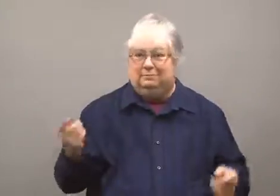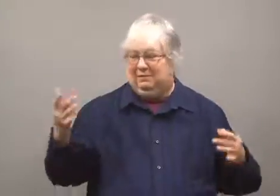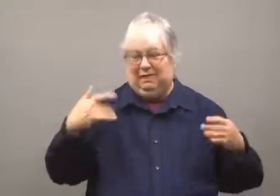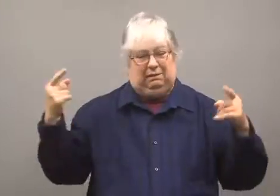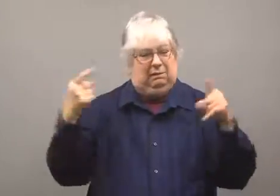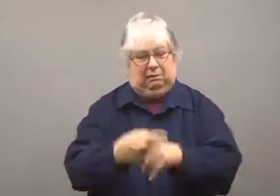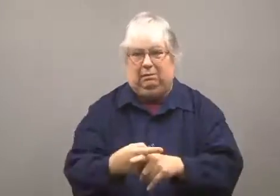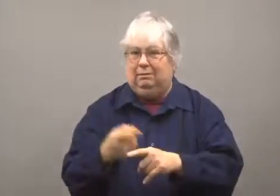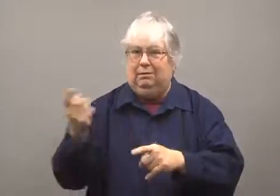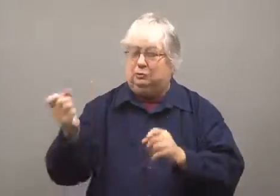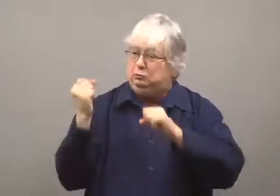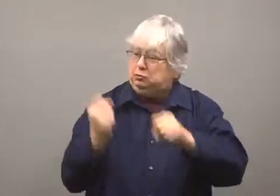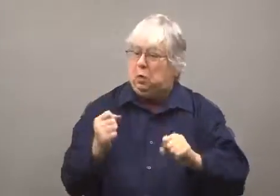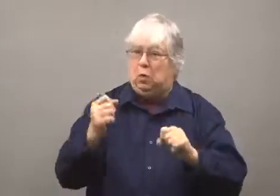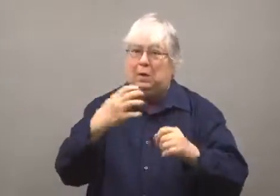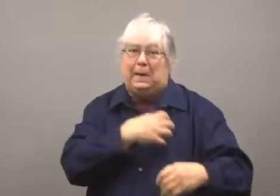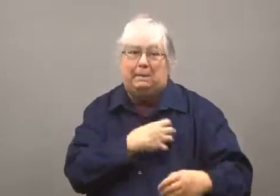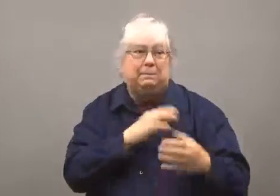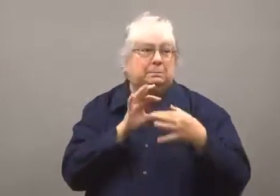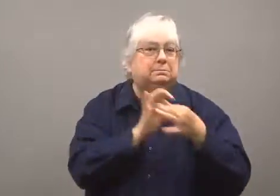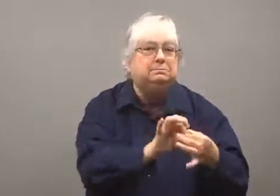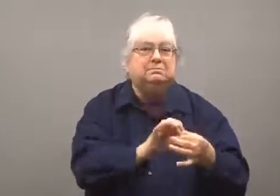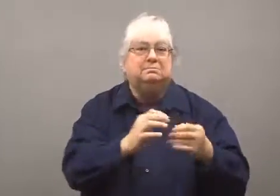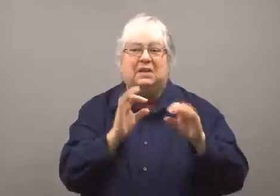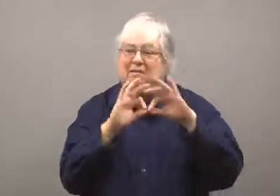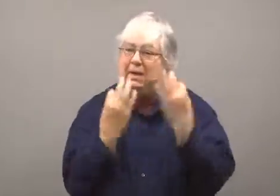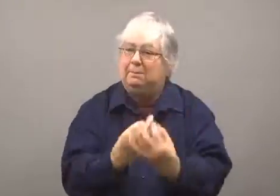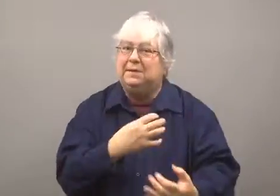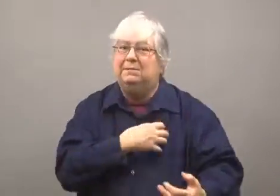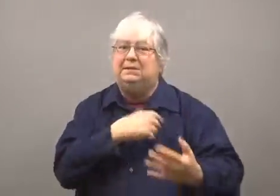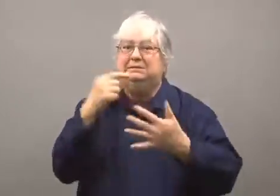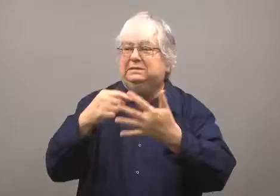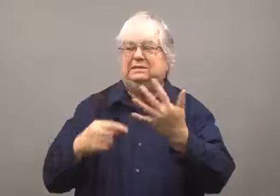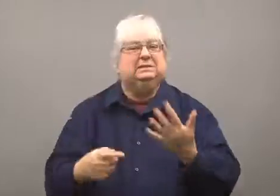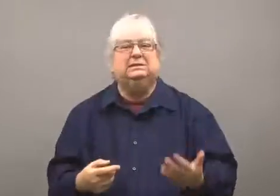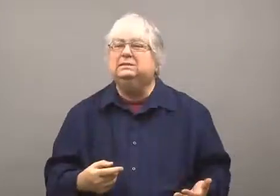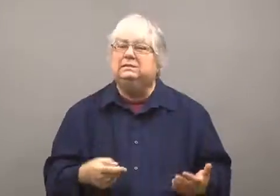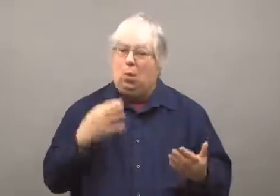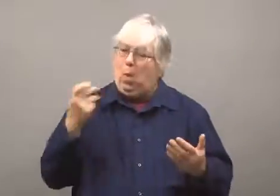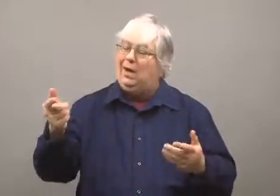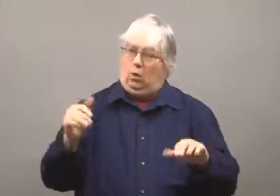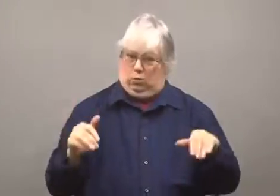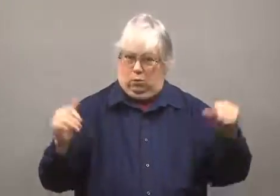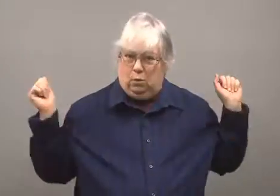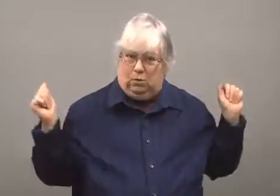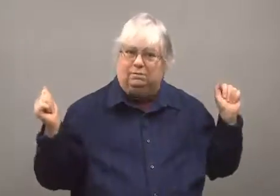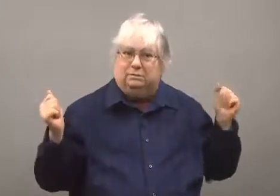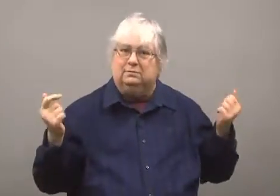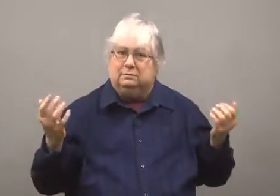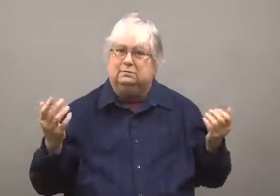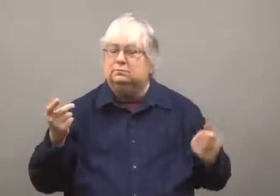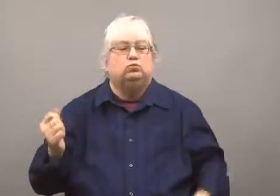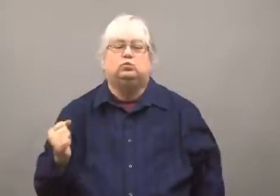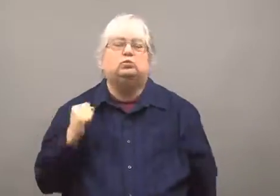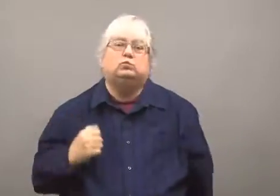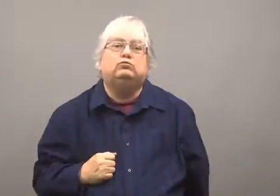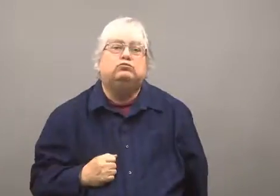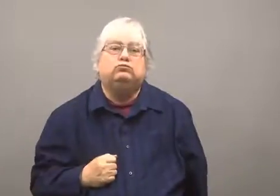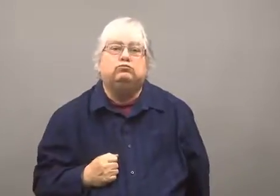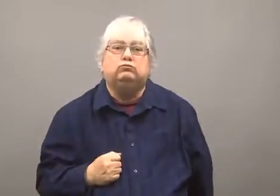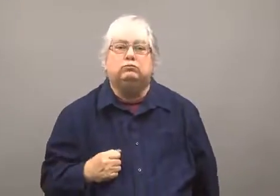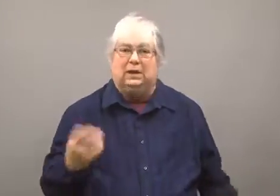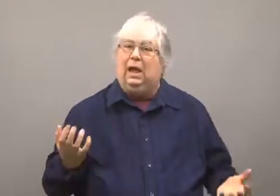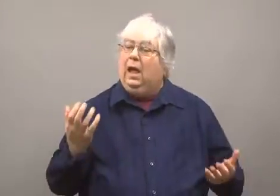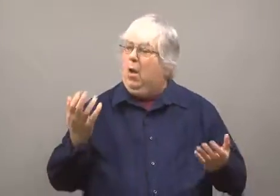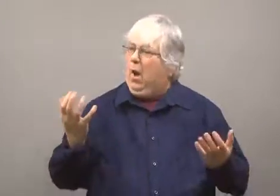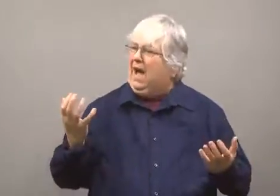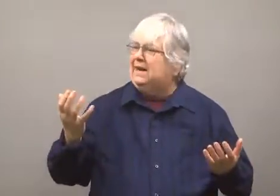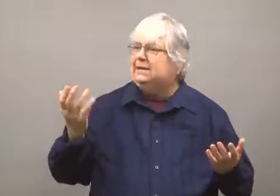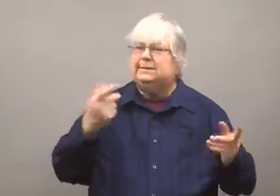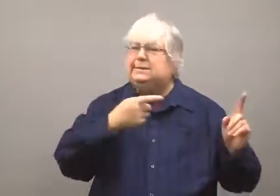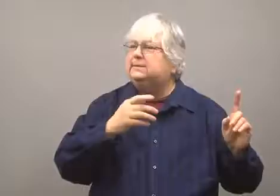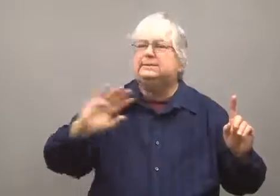With his strong work and family ties to the police, they felt it was a conflict of interest.